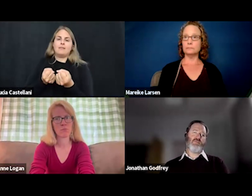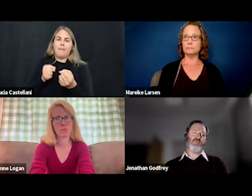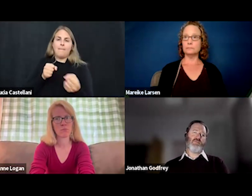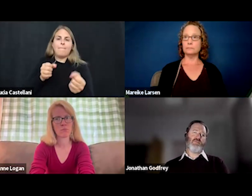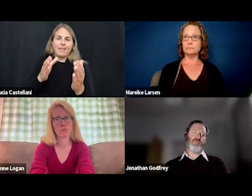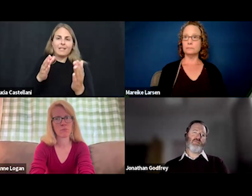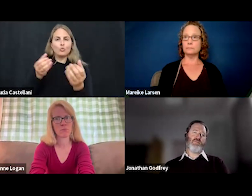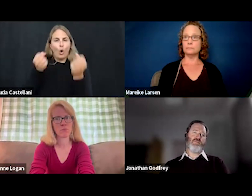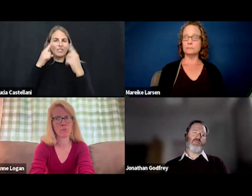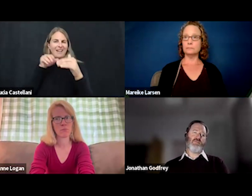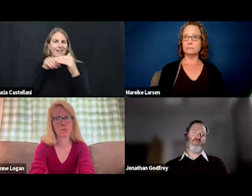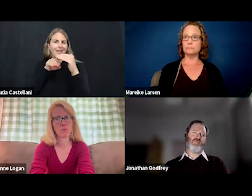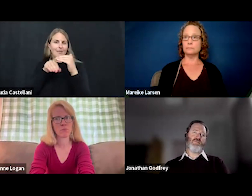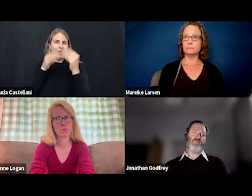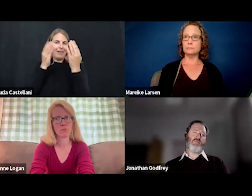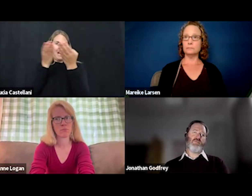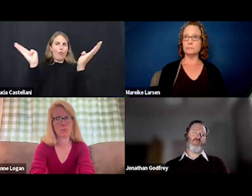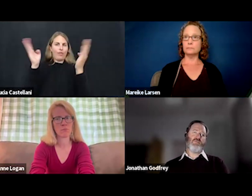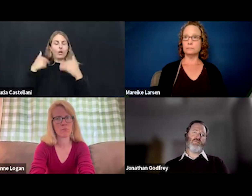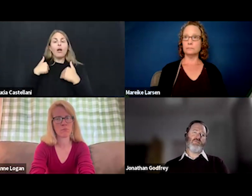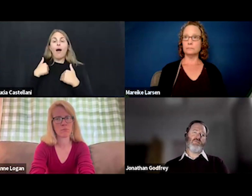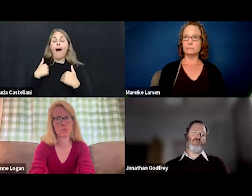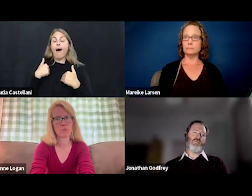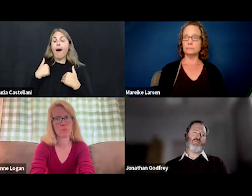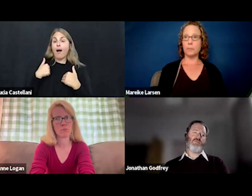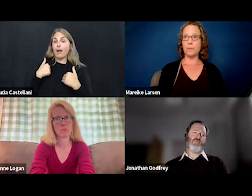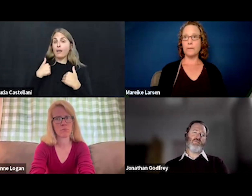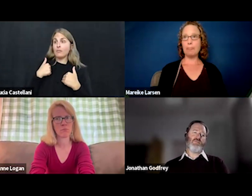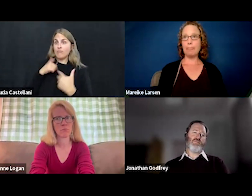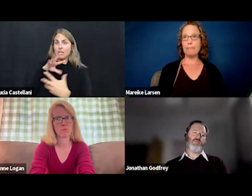I also contribute data sets and real-world systems